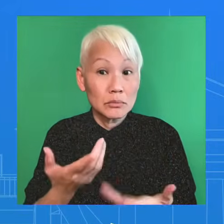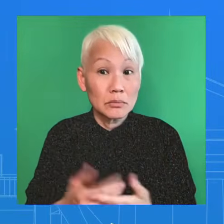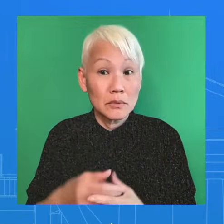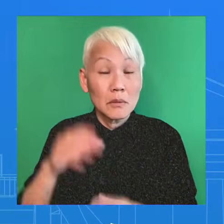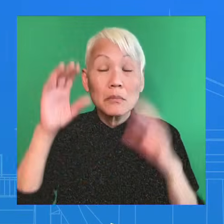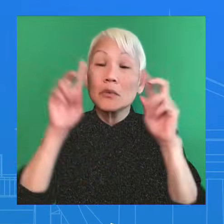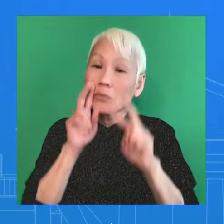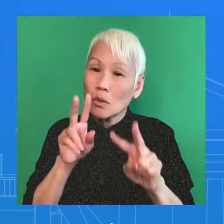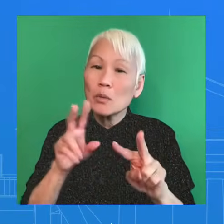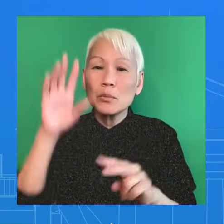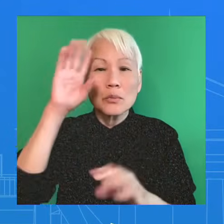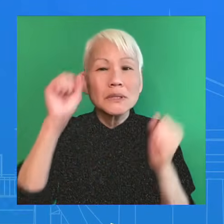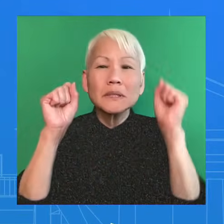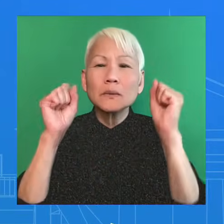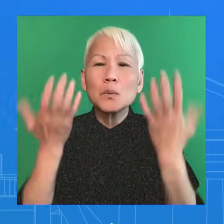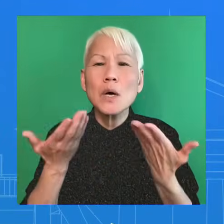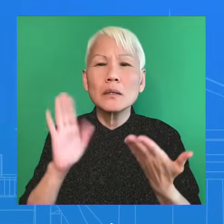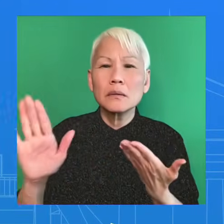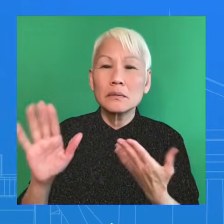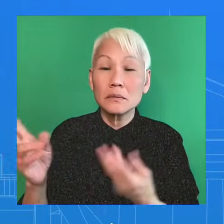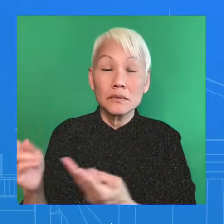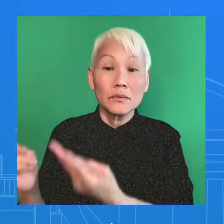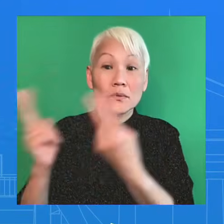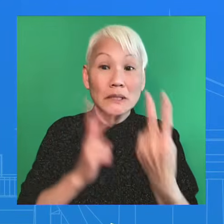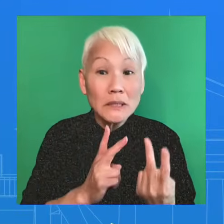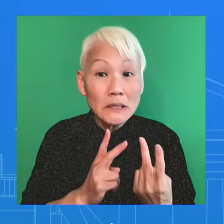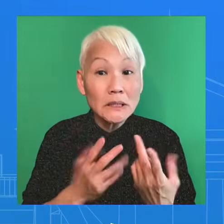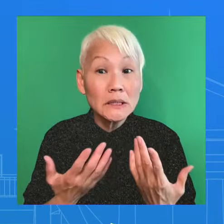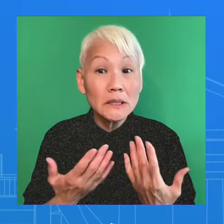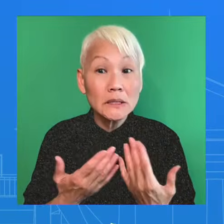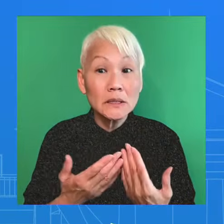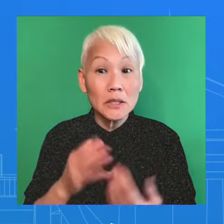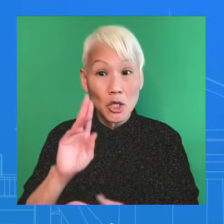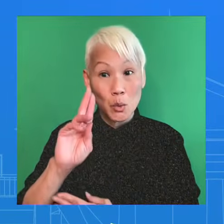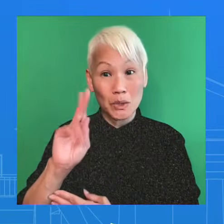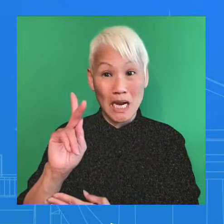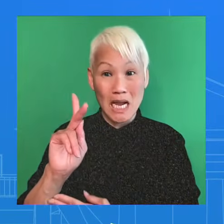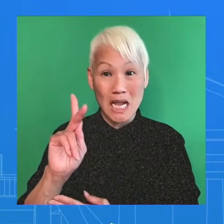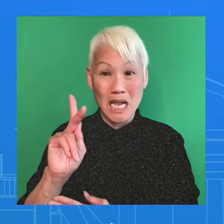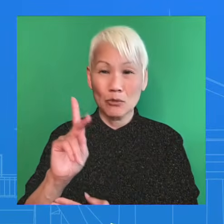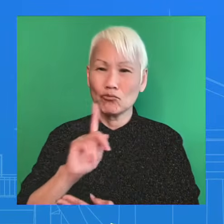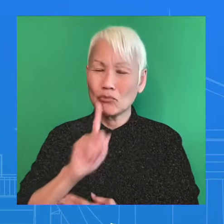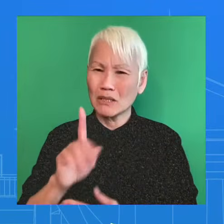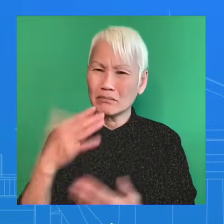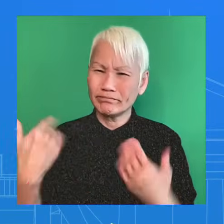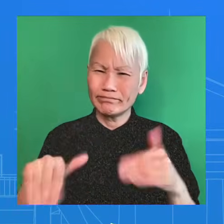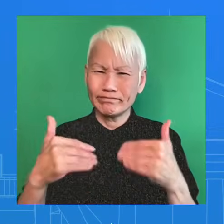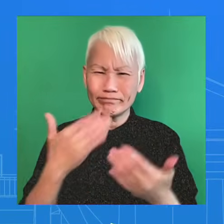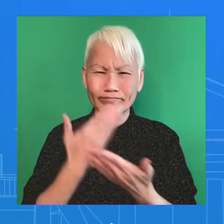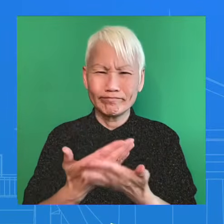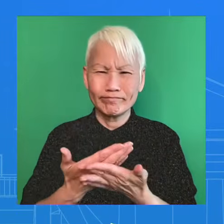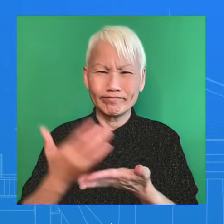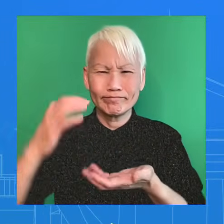strong ally and terrific friend on so many fronts. I have absolutely zero doubt that the war in Ukraine